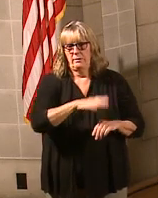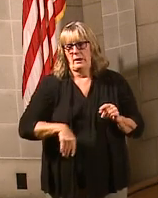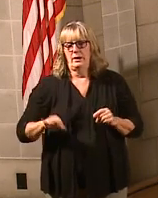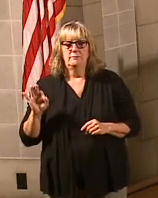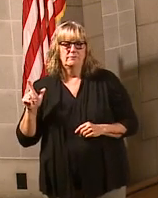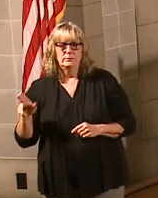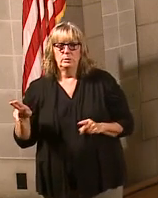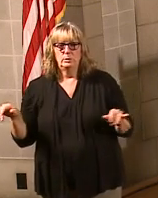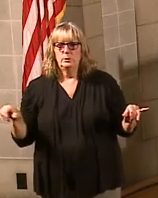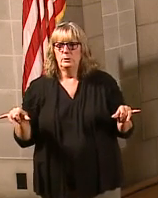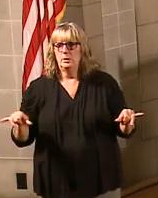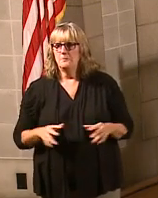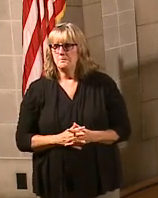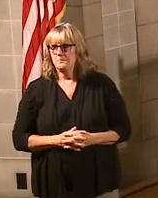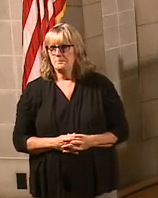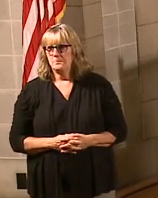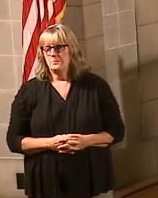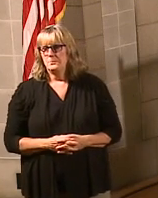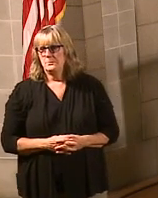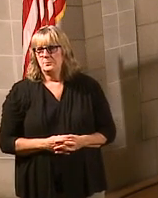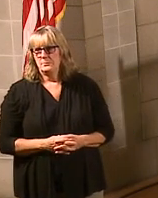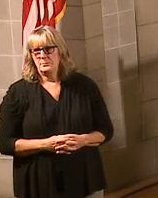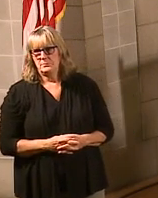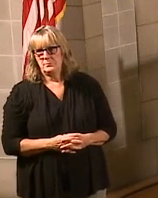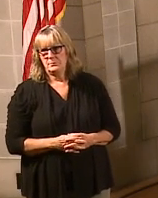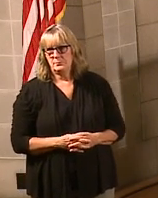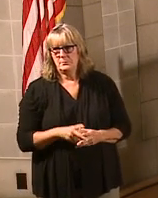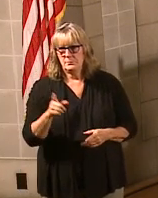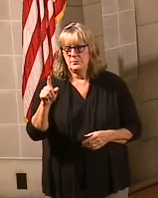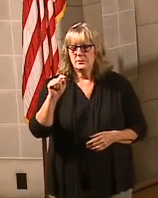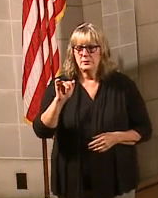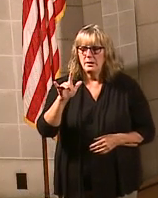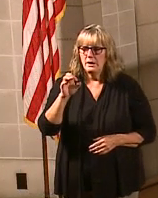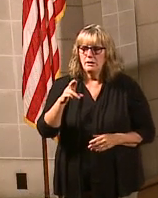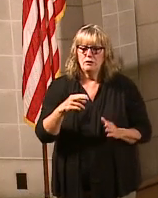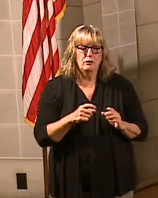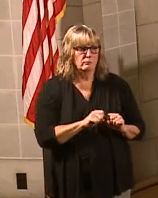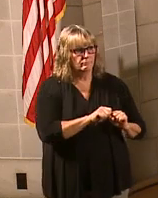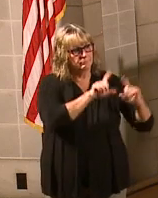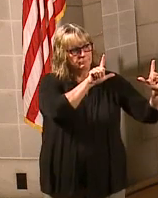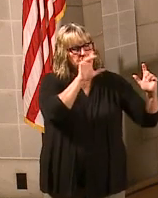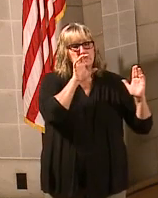52,000 HOSPITALIZATIONS YOU CAN SEE AGAIN KIDS ARE NO MORE AT RISK FOR THE HOSPITALIZATIONS